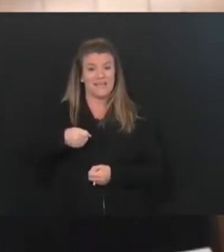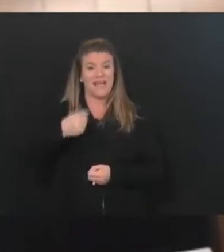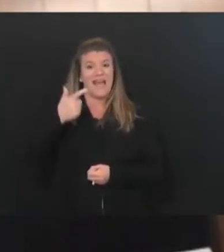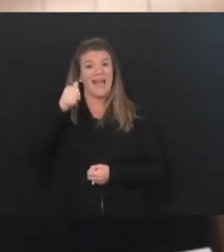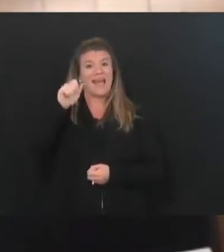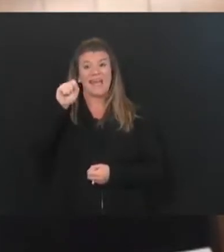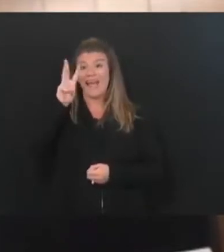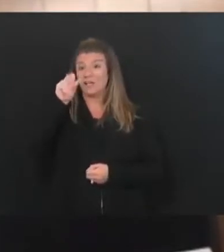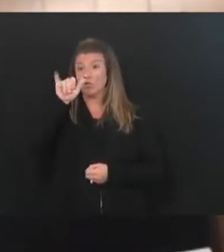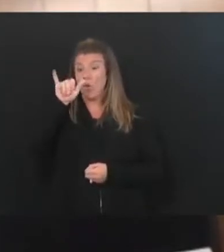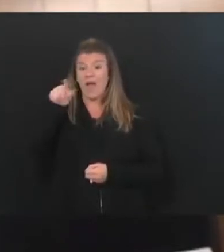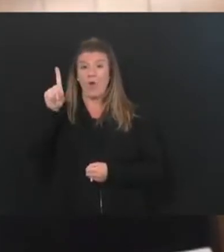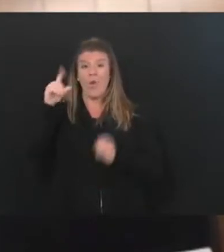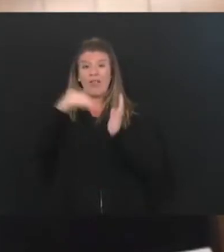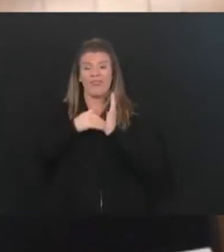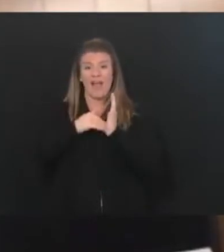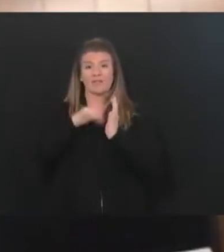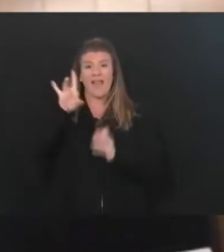HUNTINGTON, 216 FAMILY BOXES AND